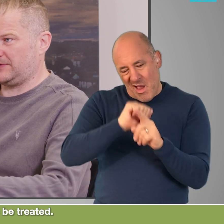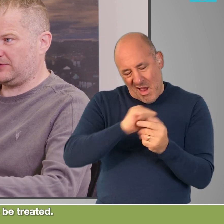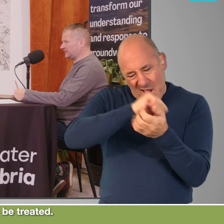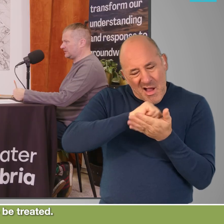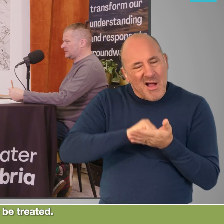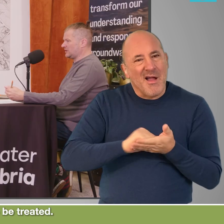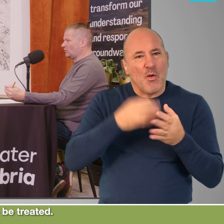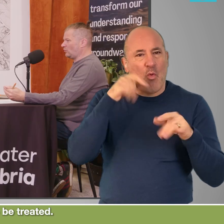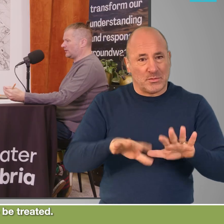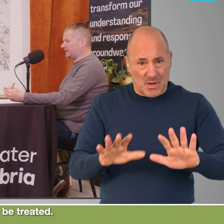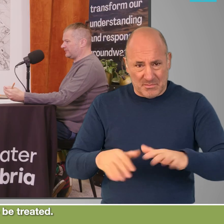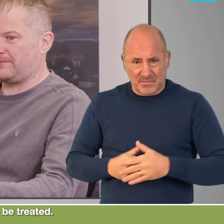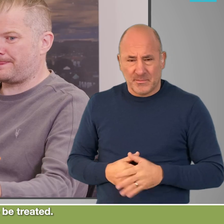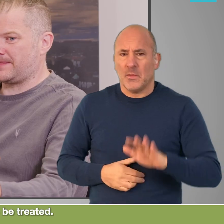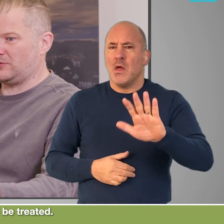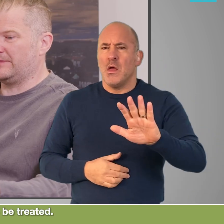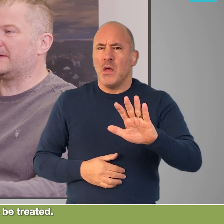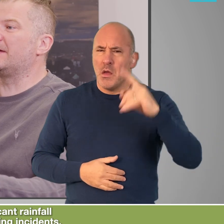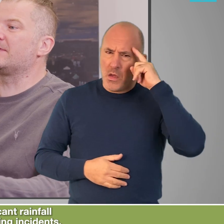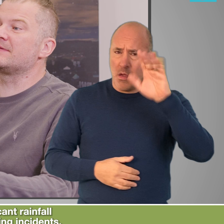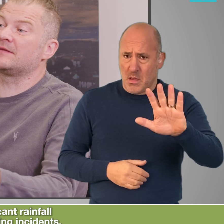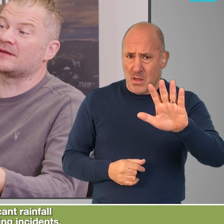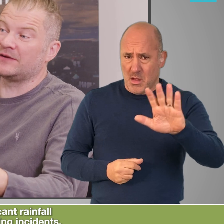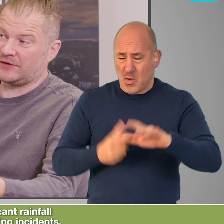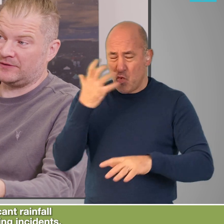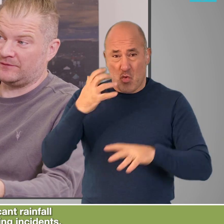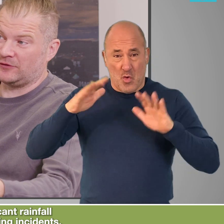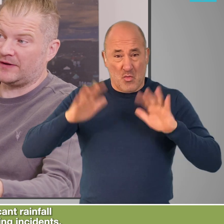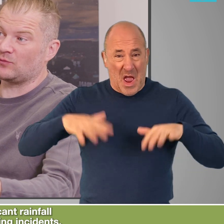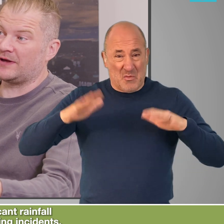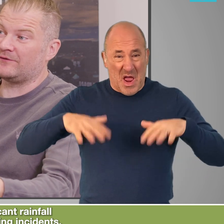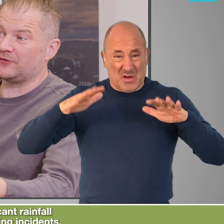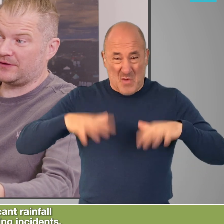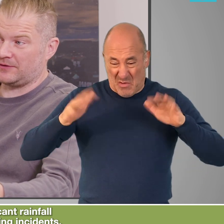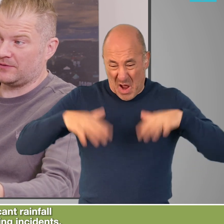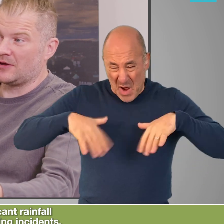Treatment Works) to be treated. What if, and this is in significant rainfall events, we have flooding incidents.